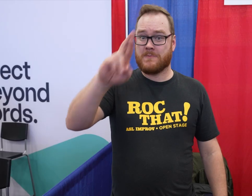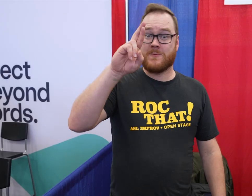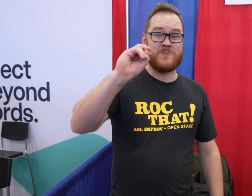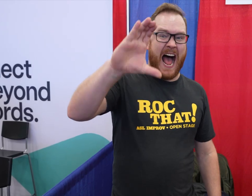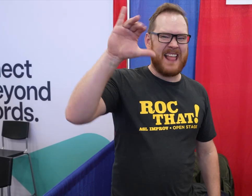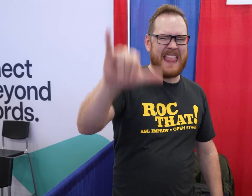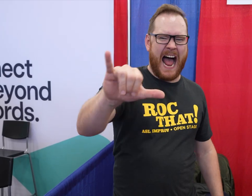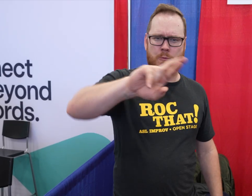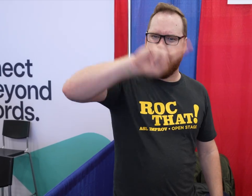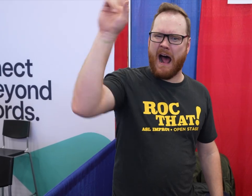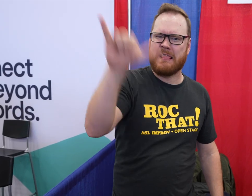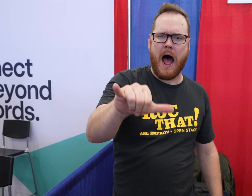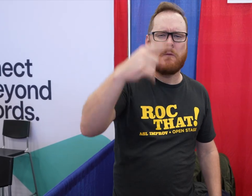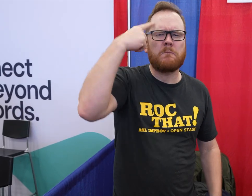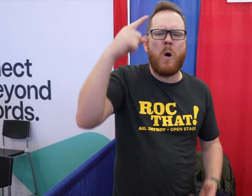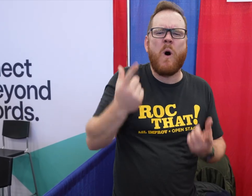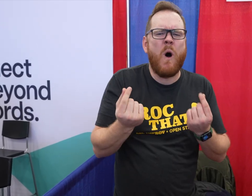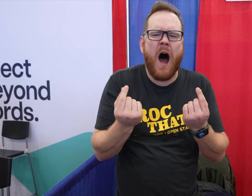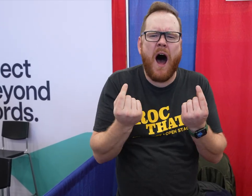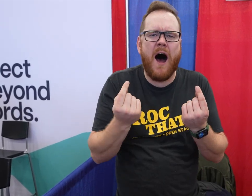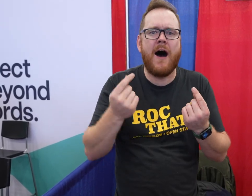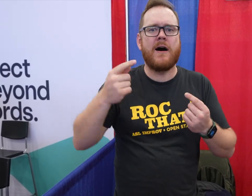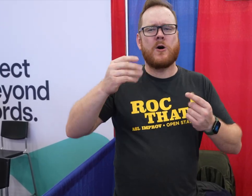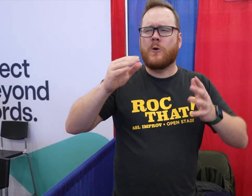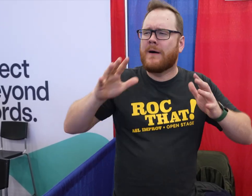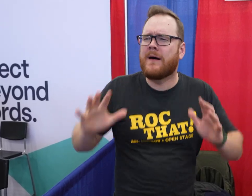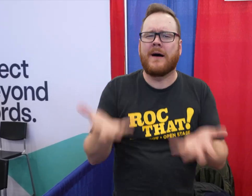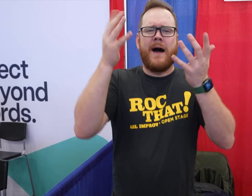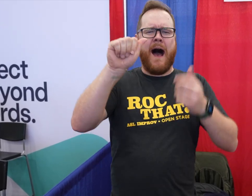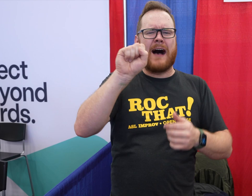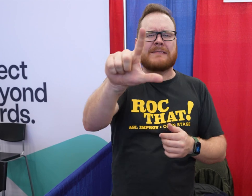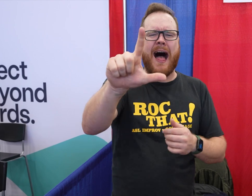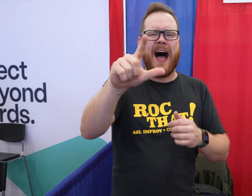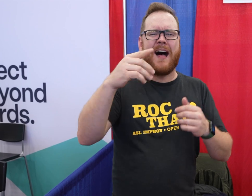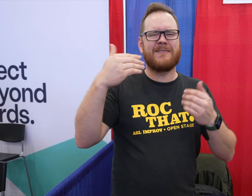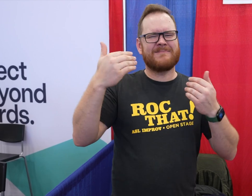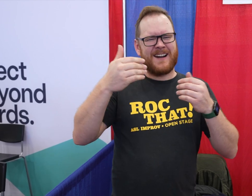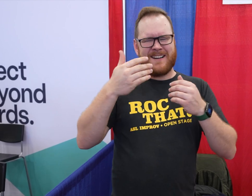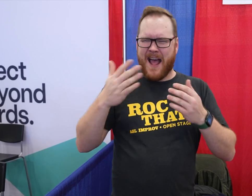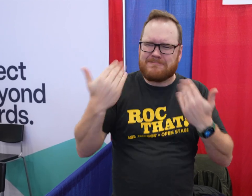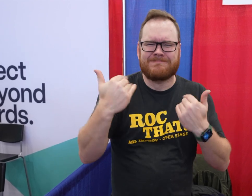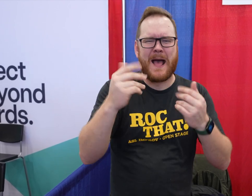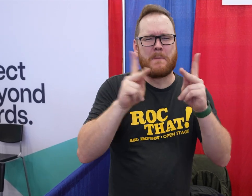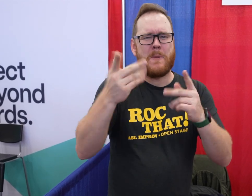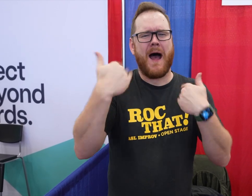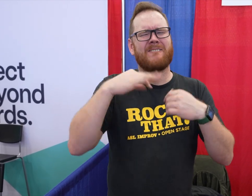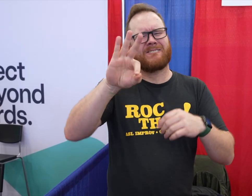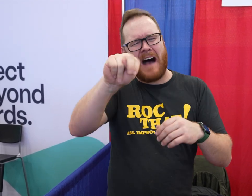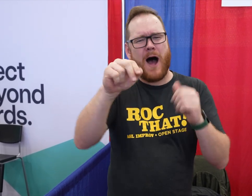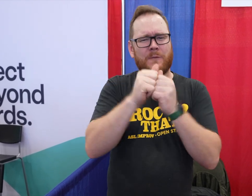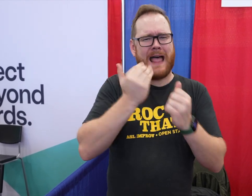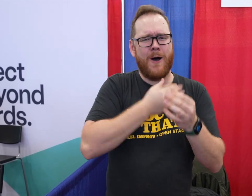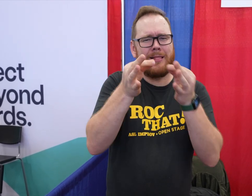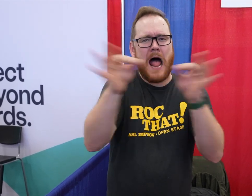We are Roc That! We use ASL and let people have fun with our language.